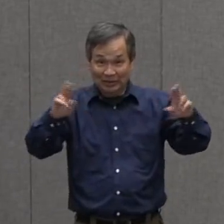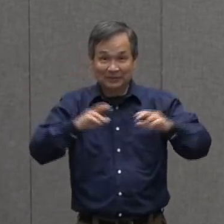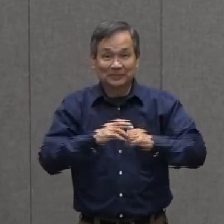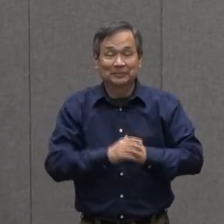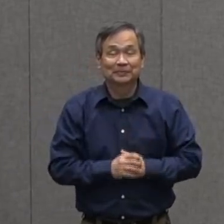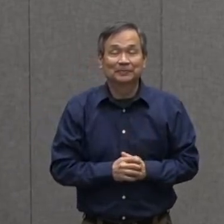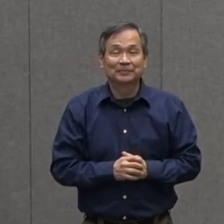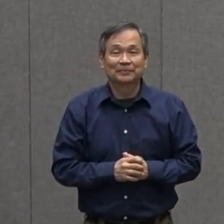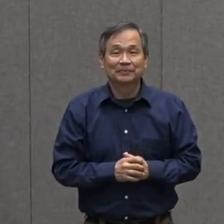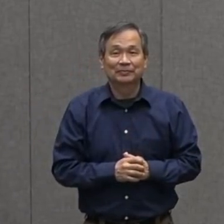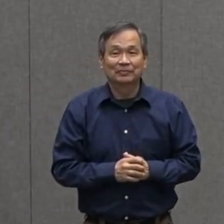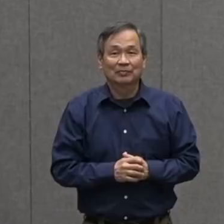All right, Burger King.